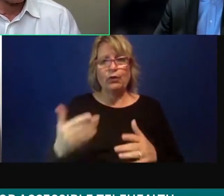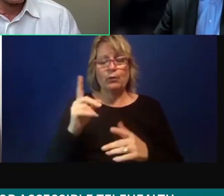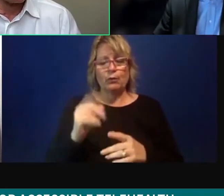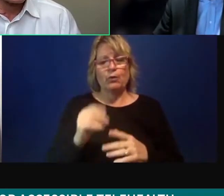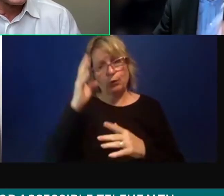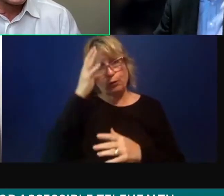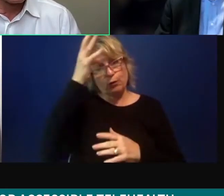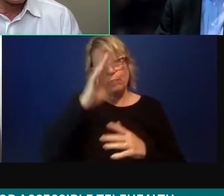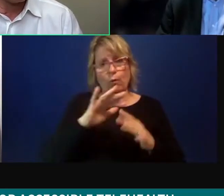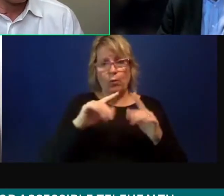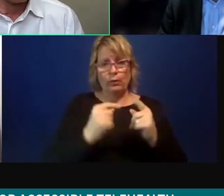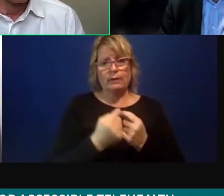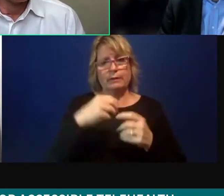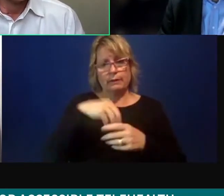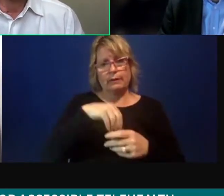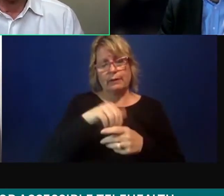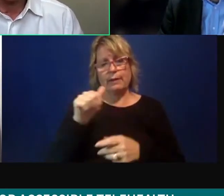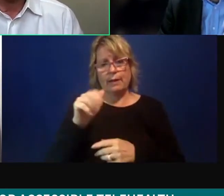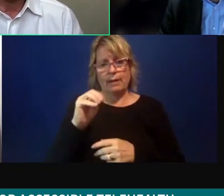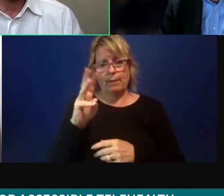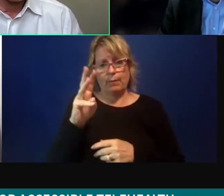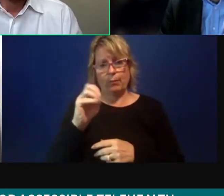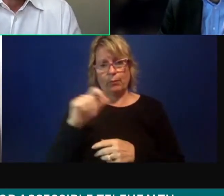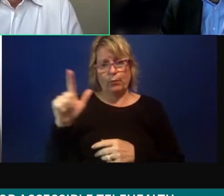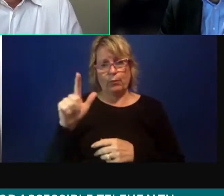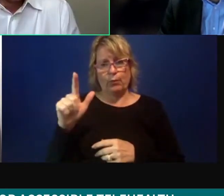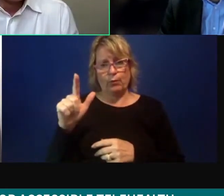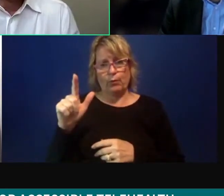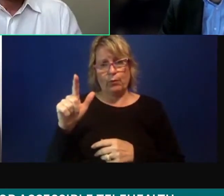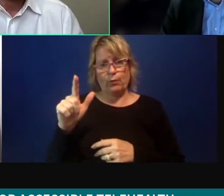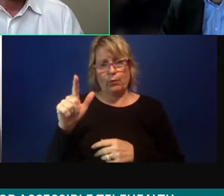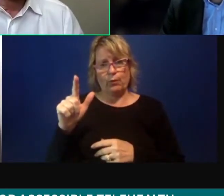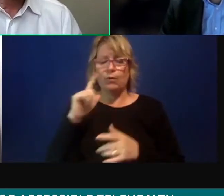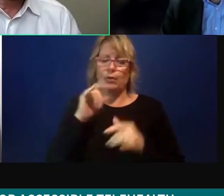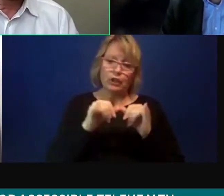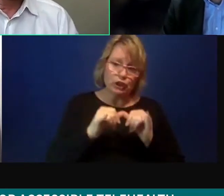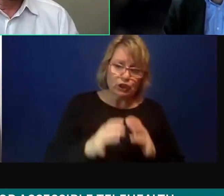teams inside Amwell, broad teams of not only engineers and people that write software. But